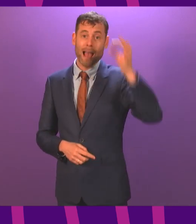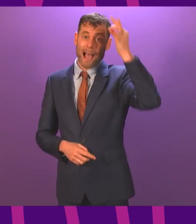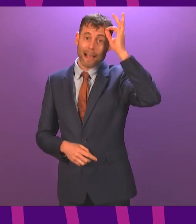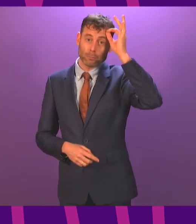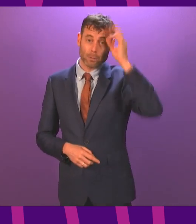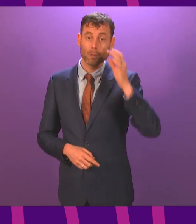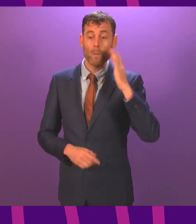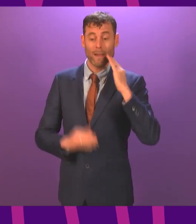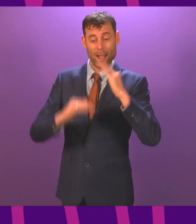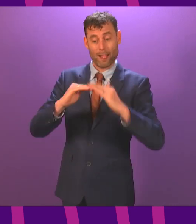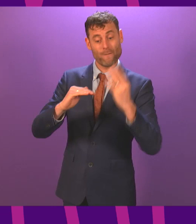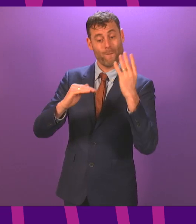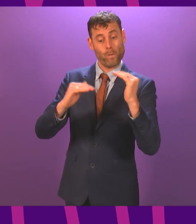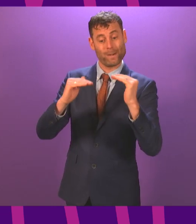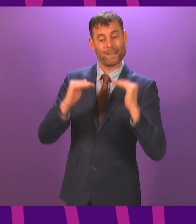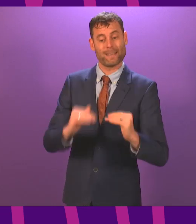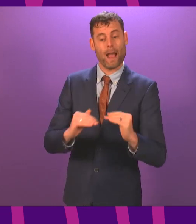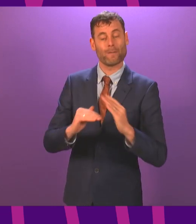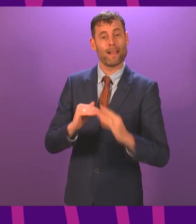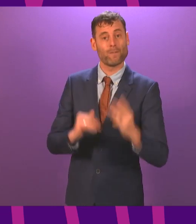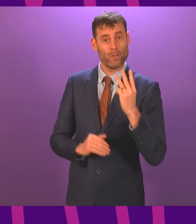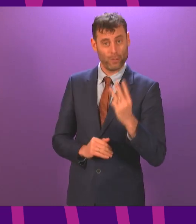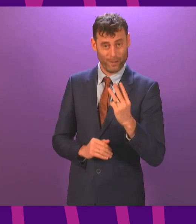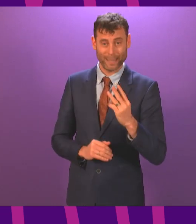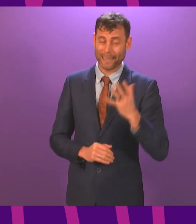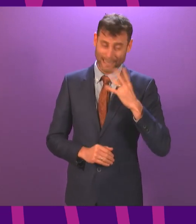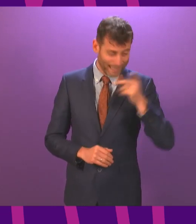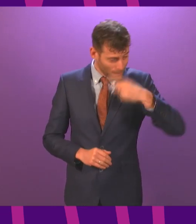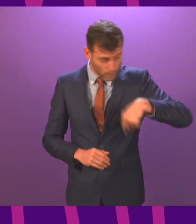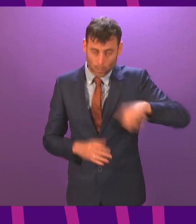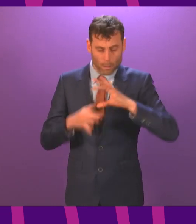go into and about the precautions that they should all be taking with health boards and